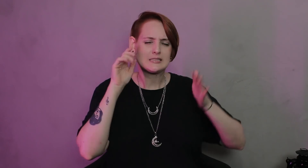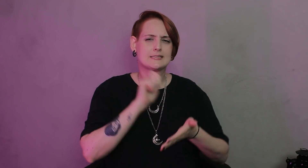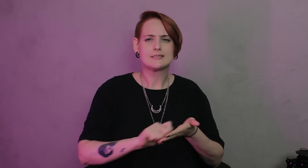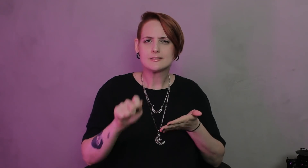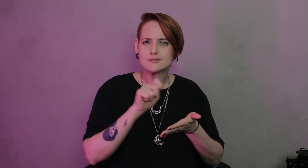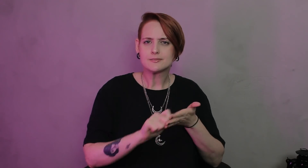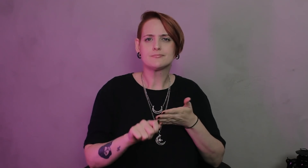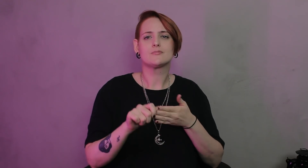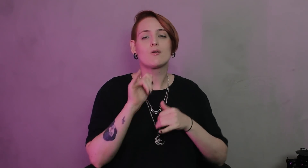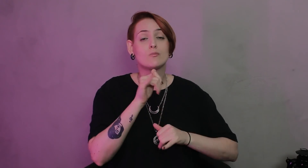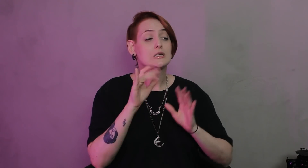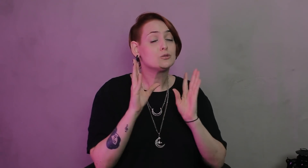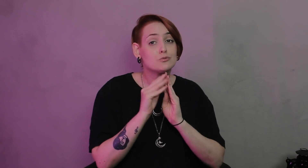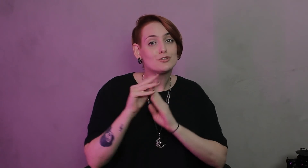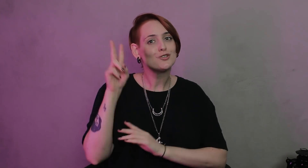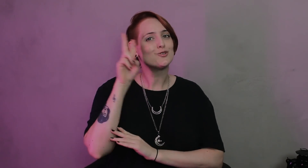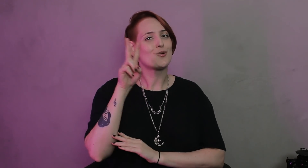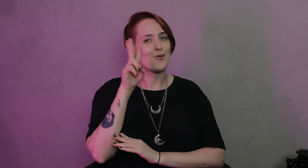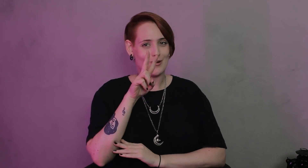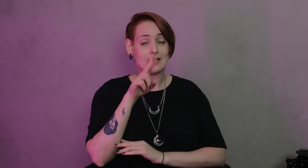she wrote short stories